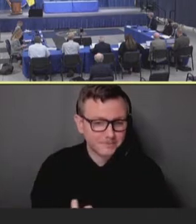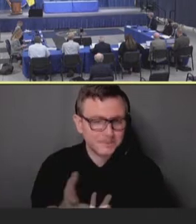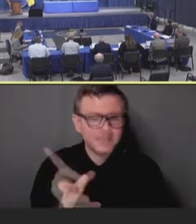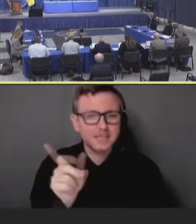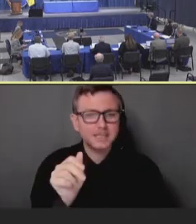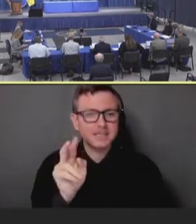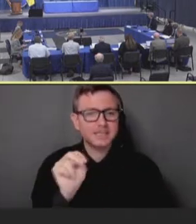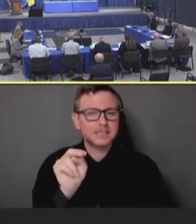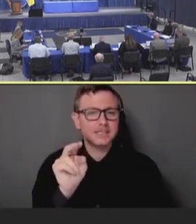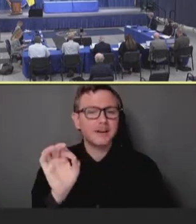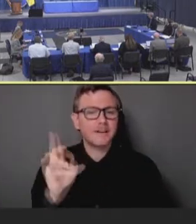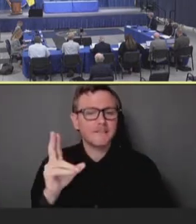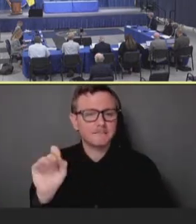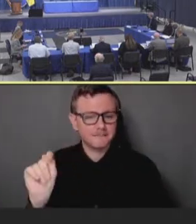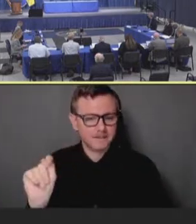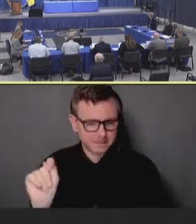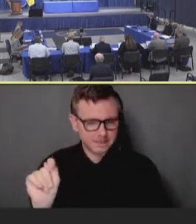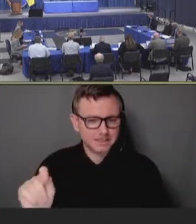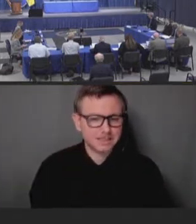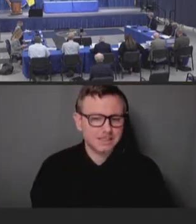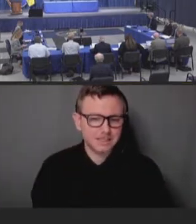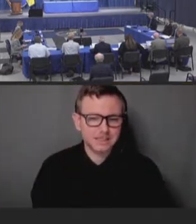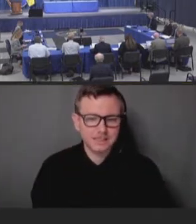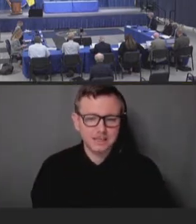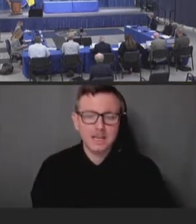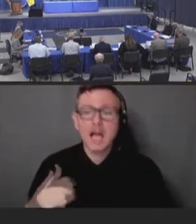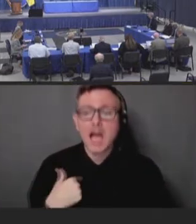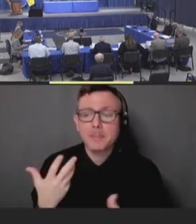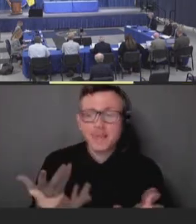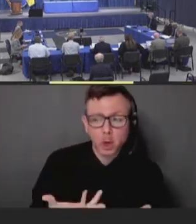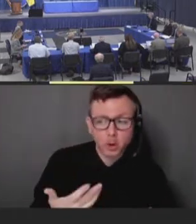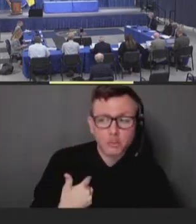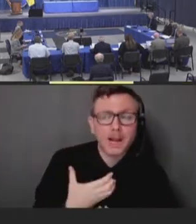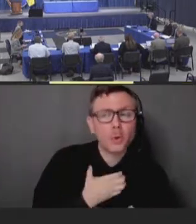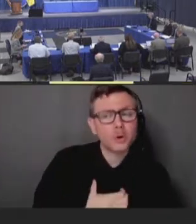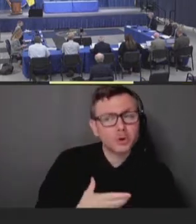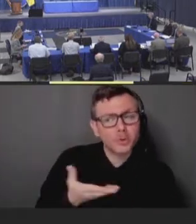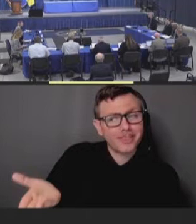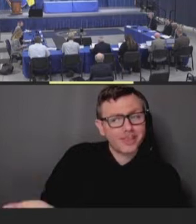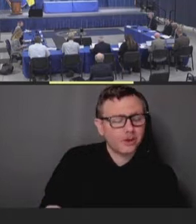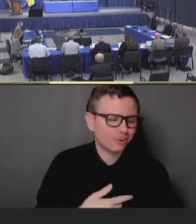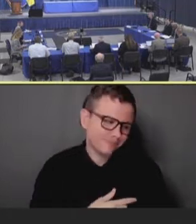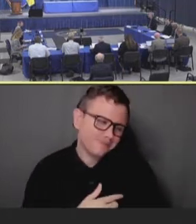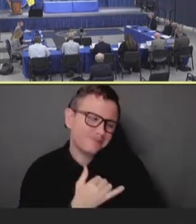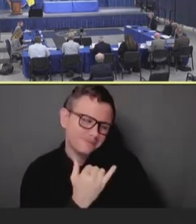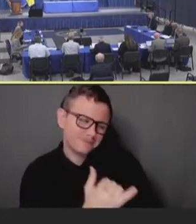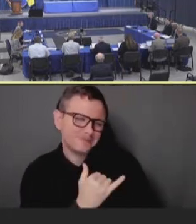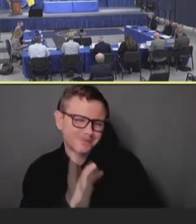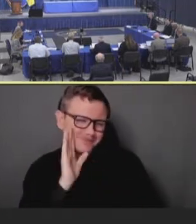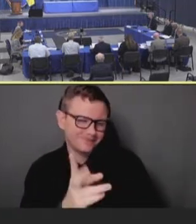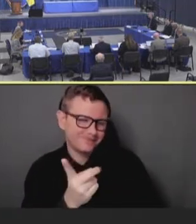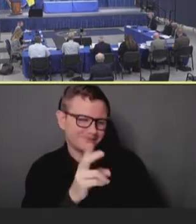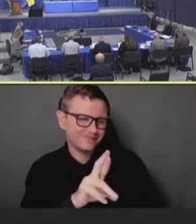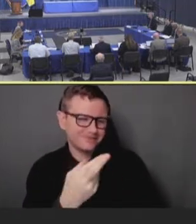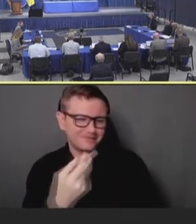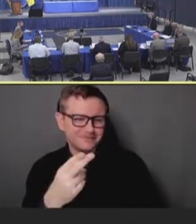Daniel Hoft: I'm here but I wish I was there. Ann Aikin: We do too. Hi, Dr. Hoft.